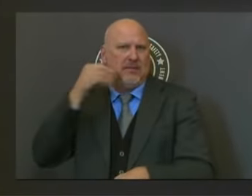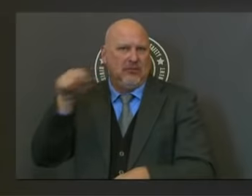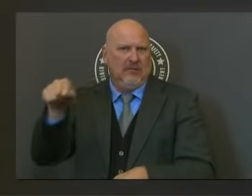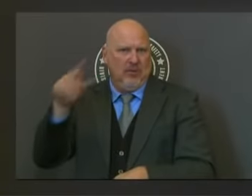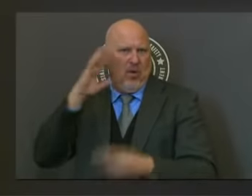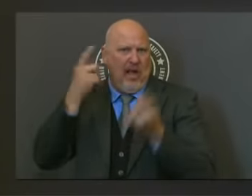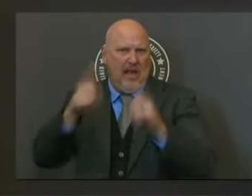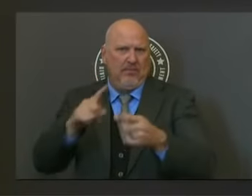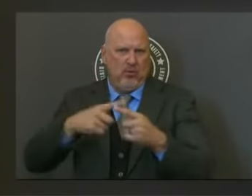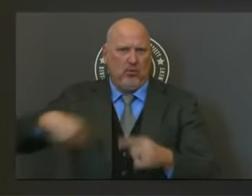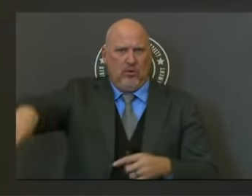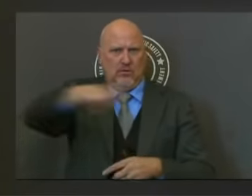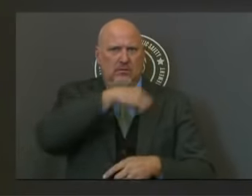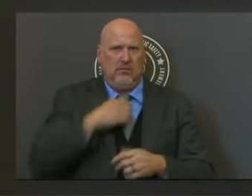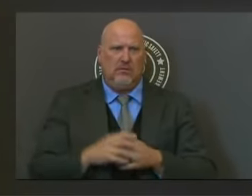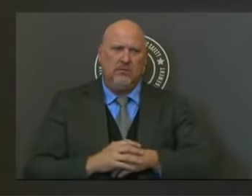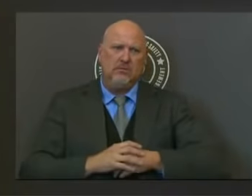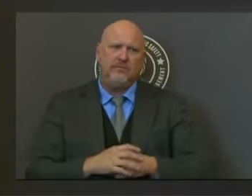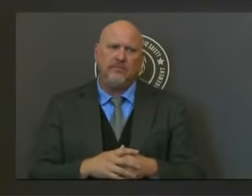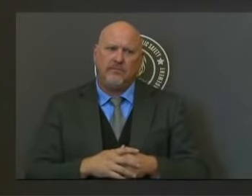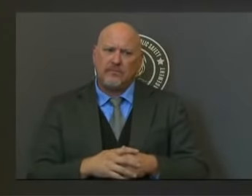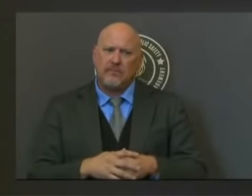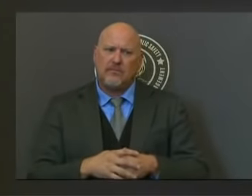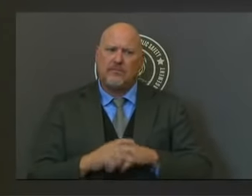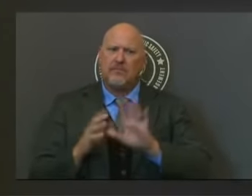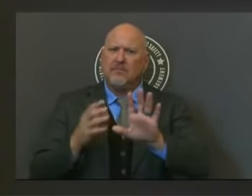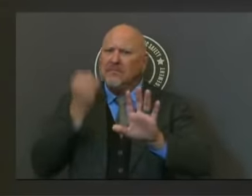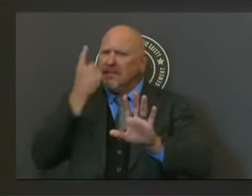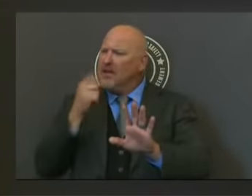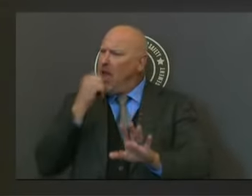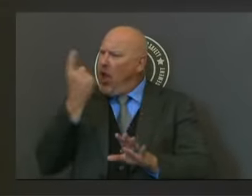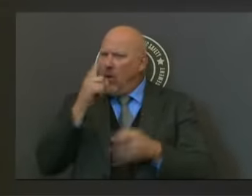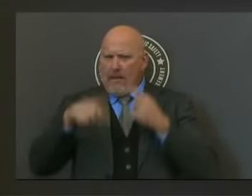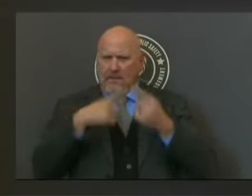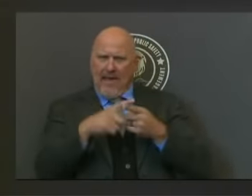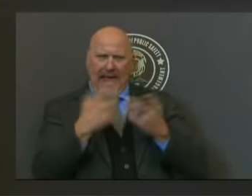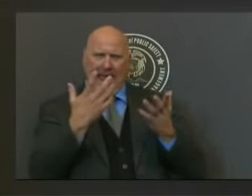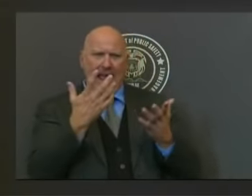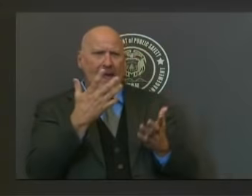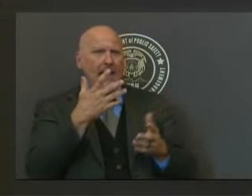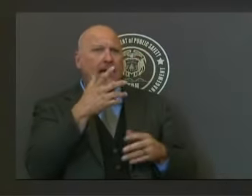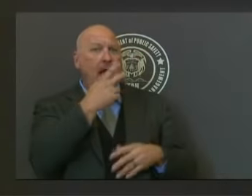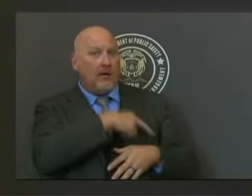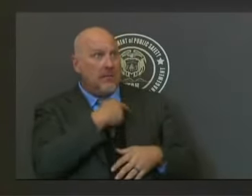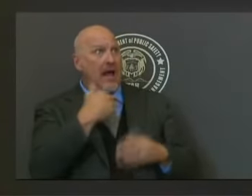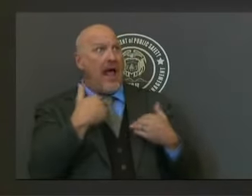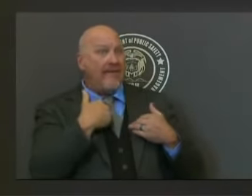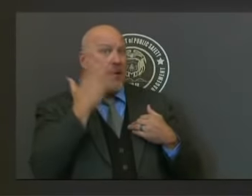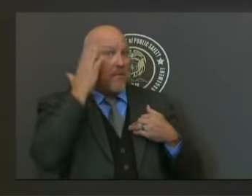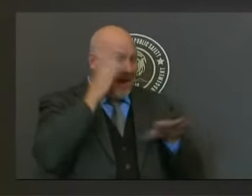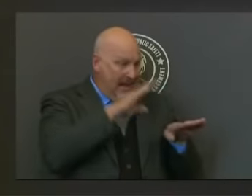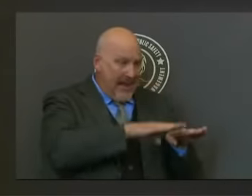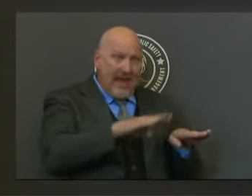hospitals it's not medicines it's our caregivers